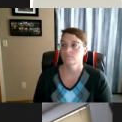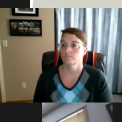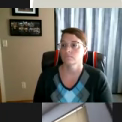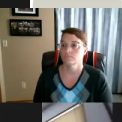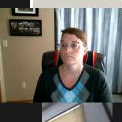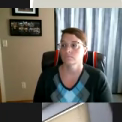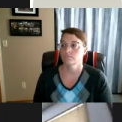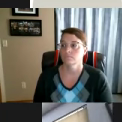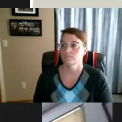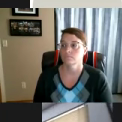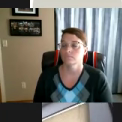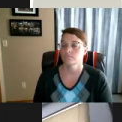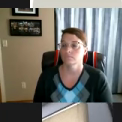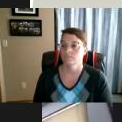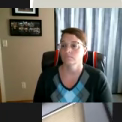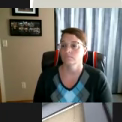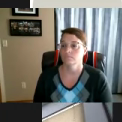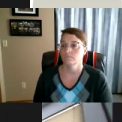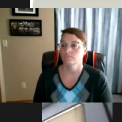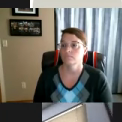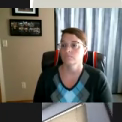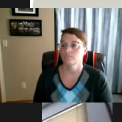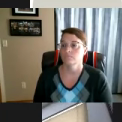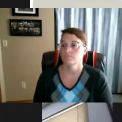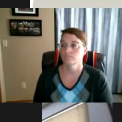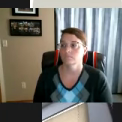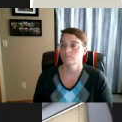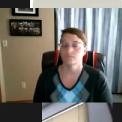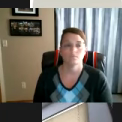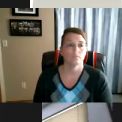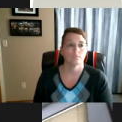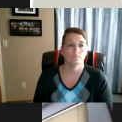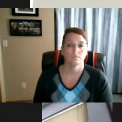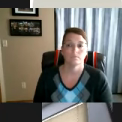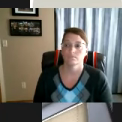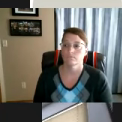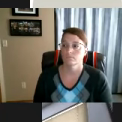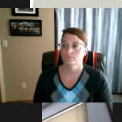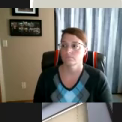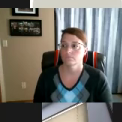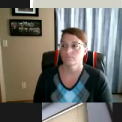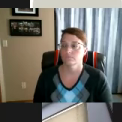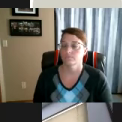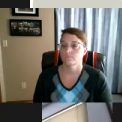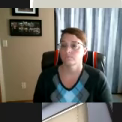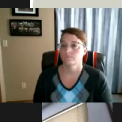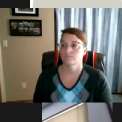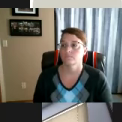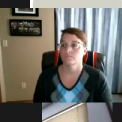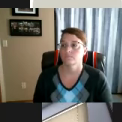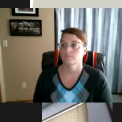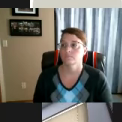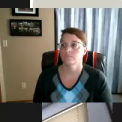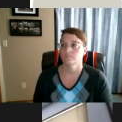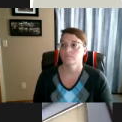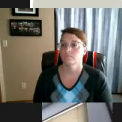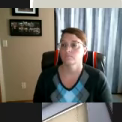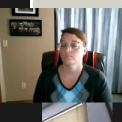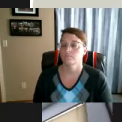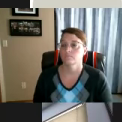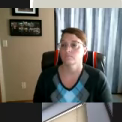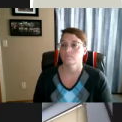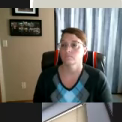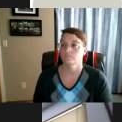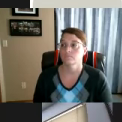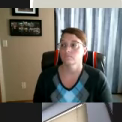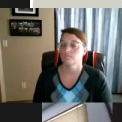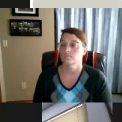man with no shirt on, hands outstretched and together with words above him that say all